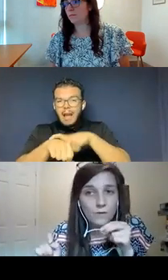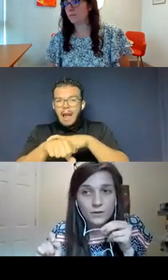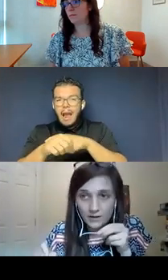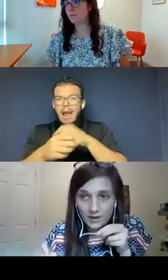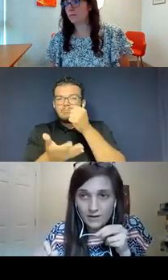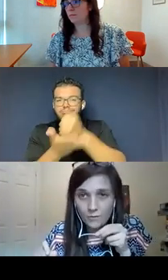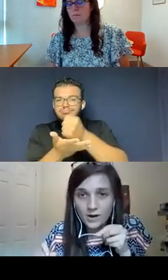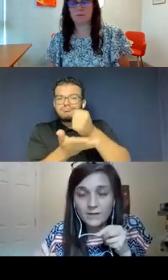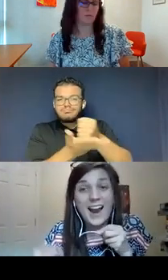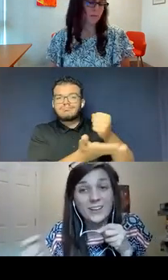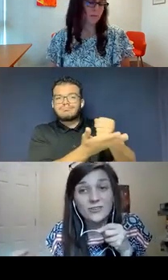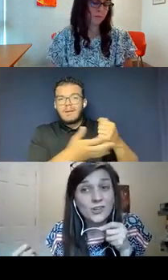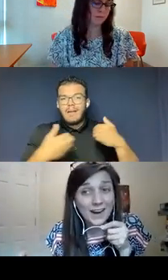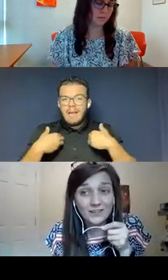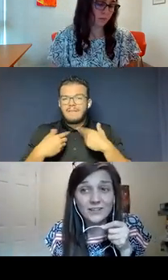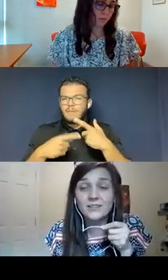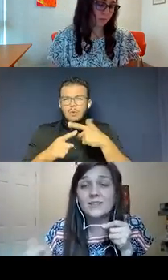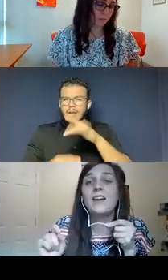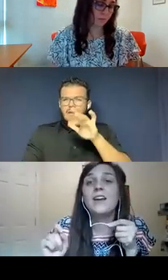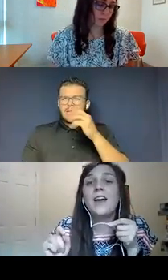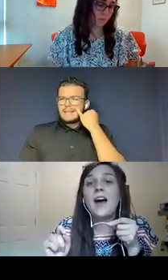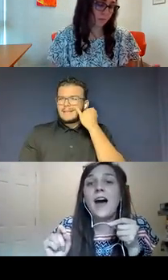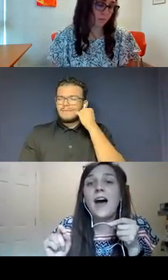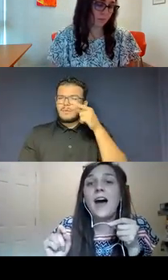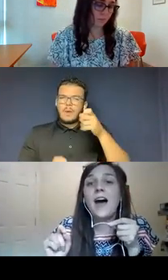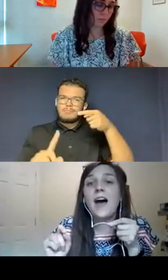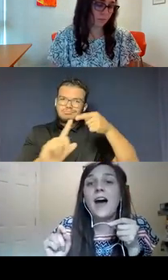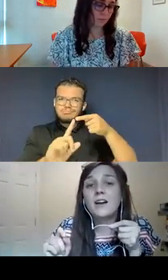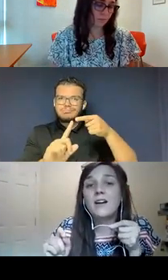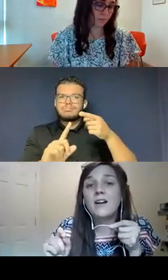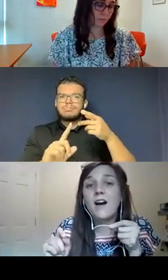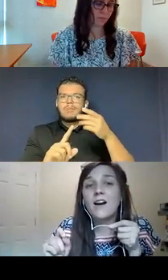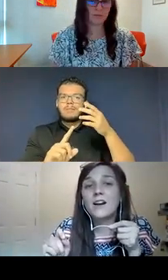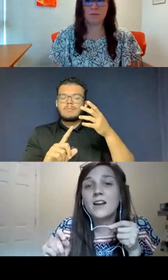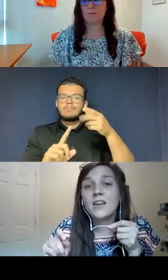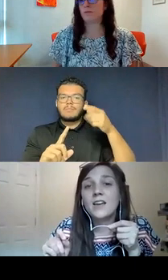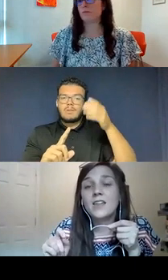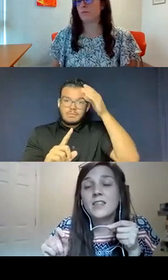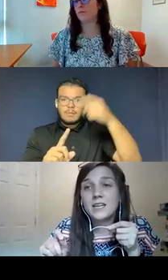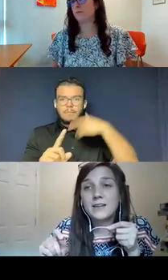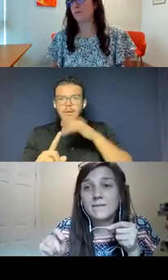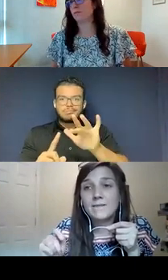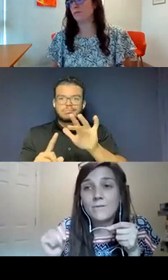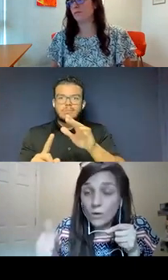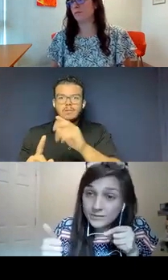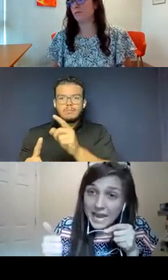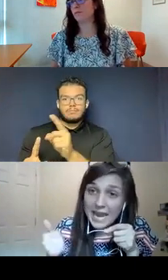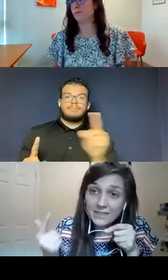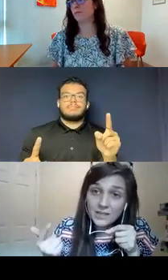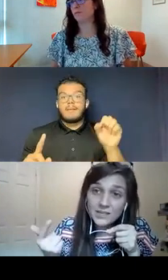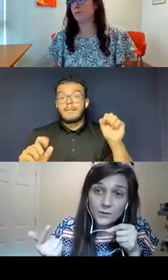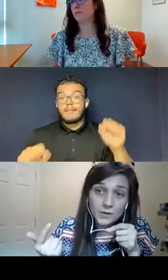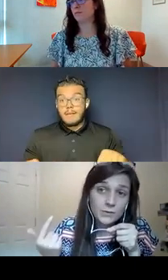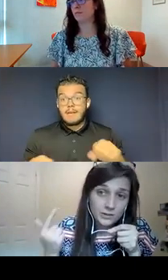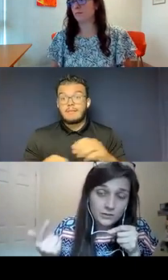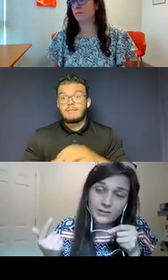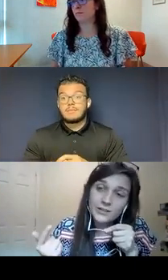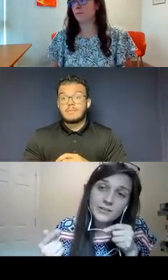that you're looking for extra directions. There are the forms and the downloadable instructions